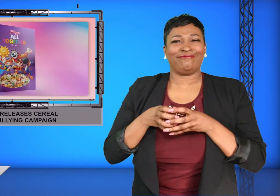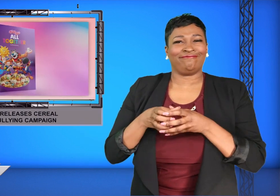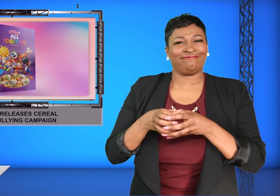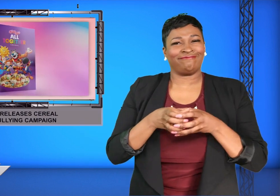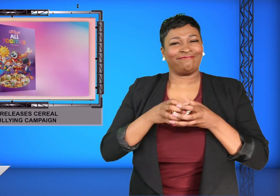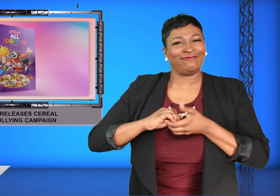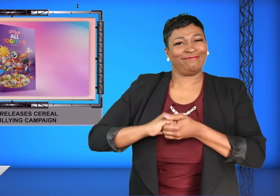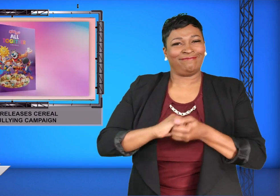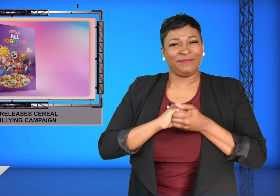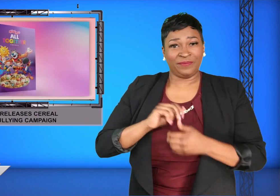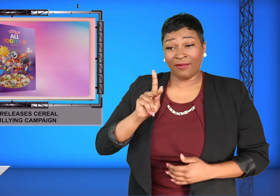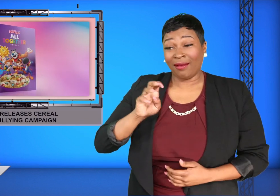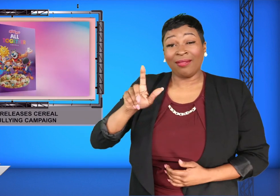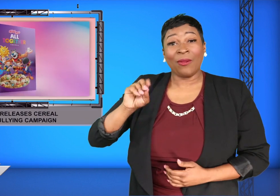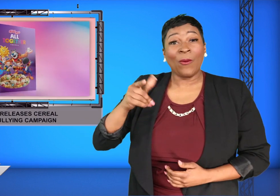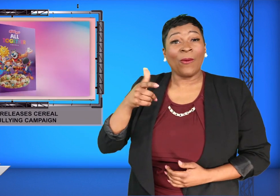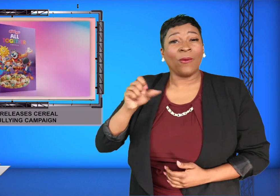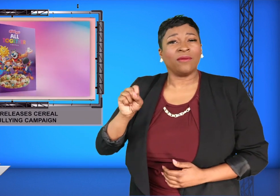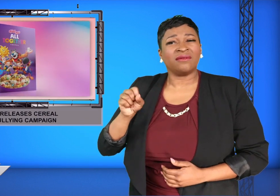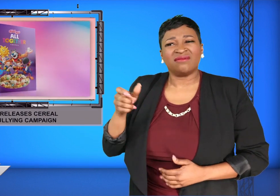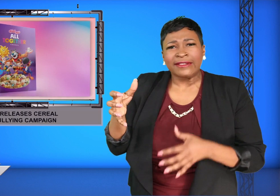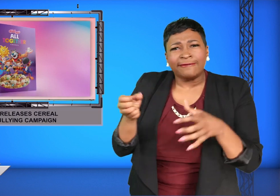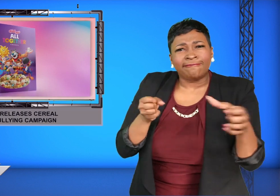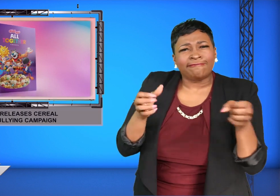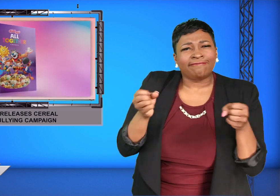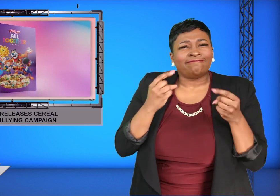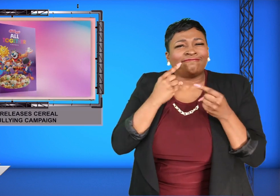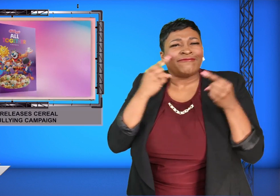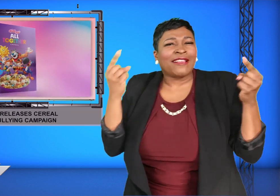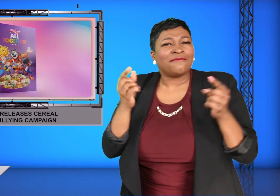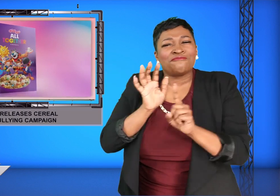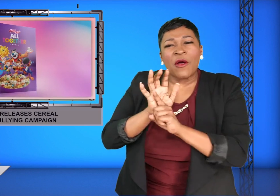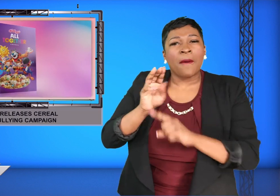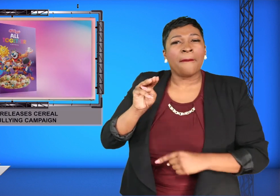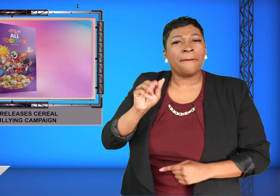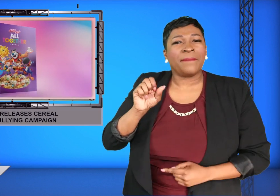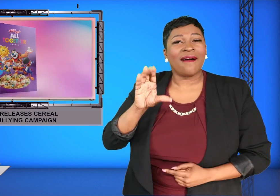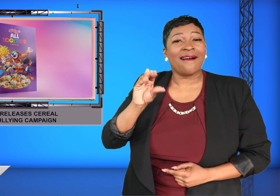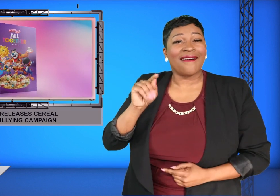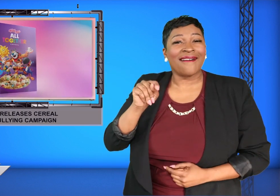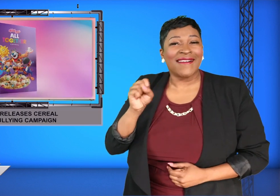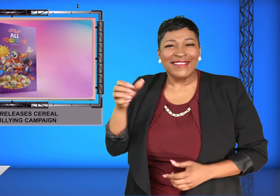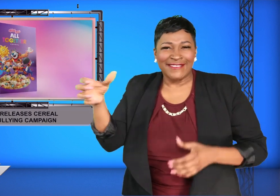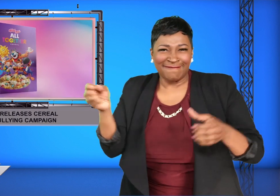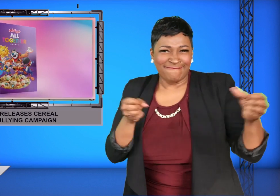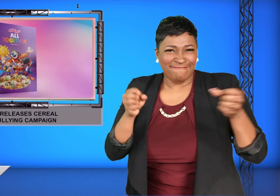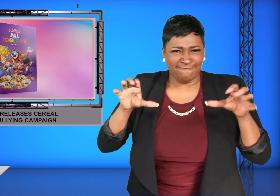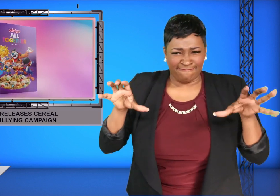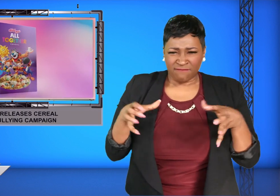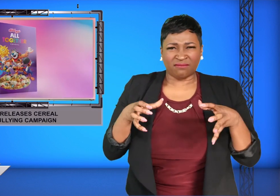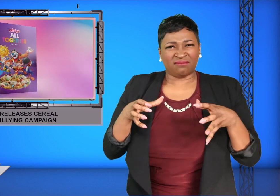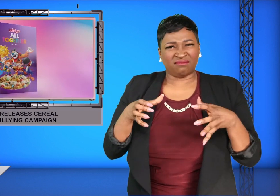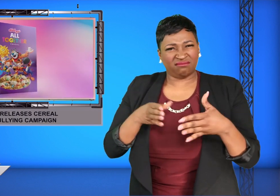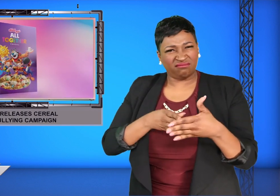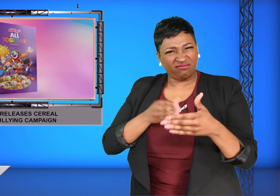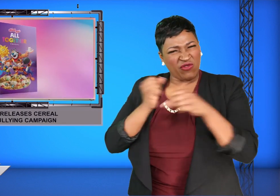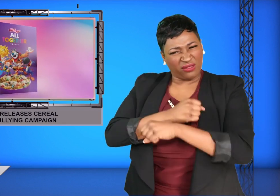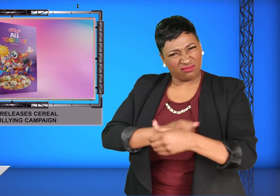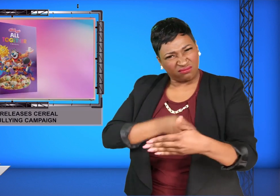Kellogg's gathered some of its most popular mascots in an effort to fight bullying.